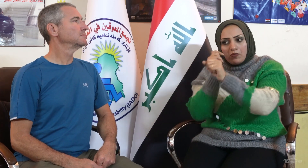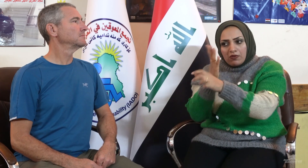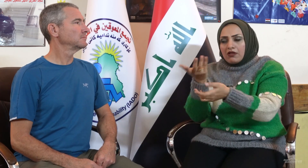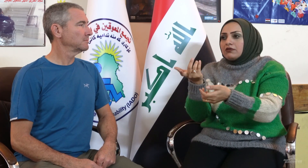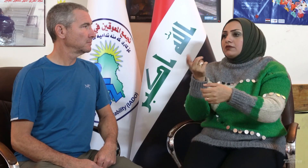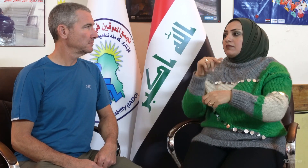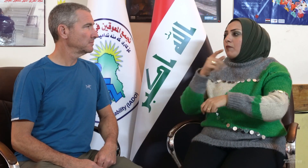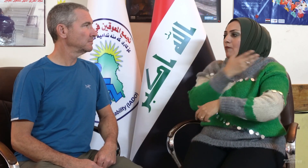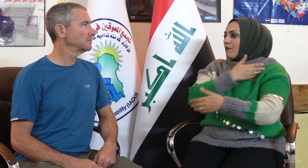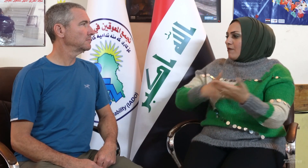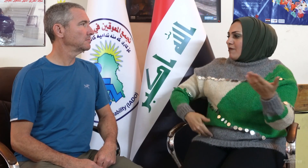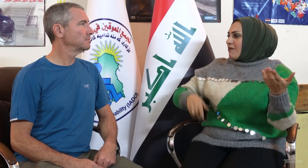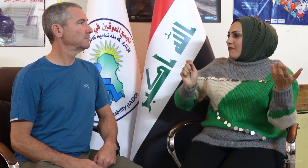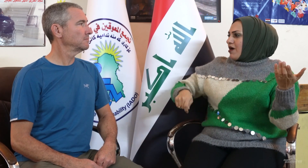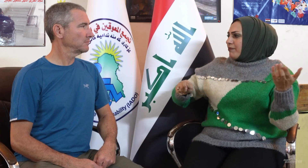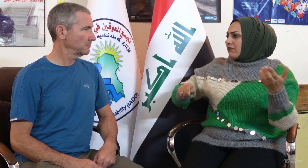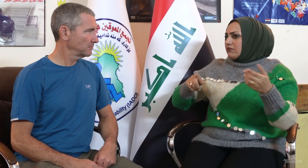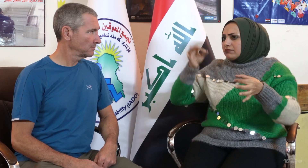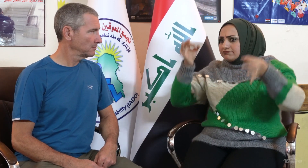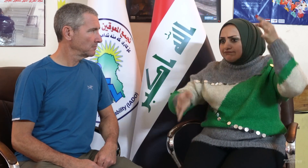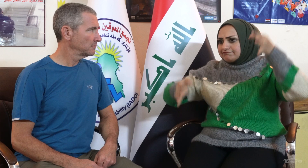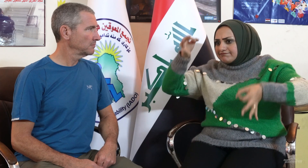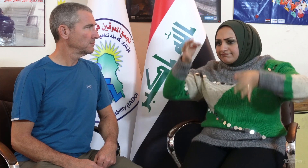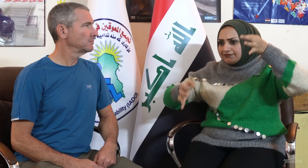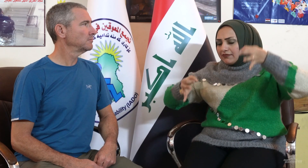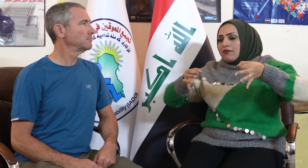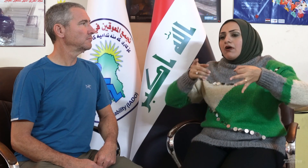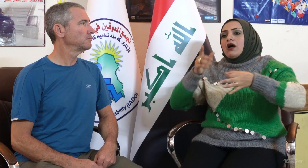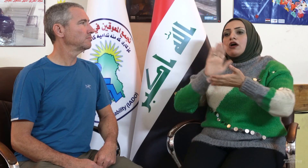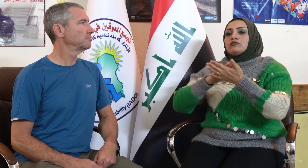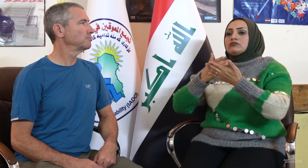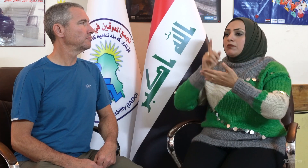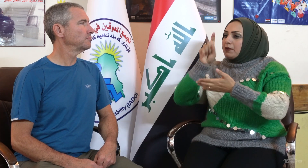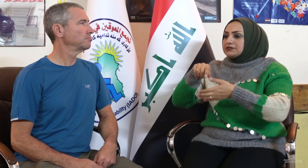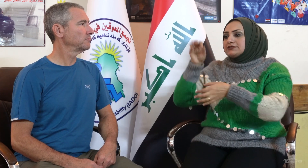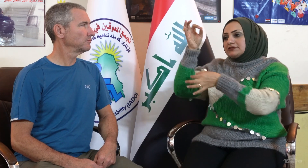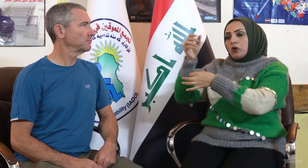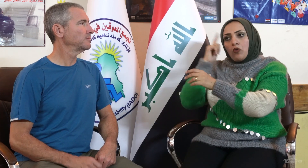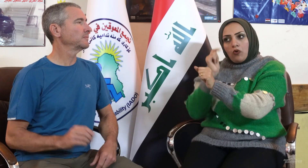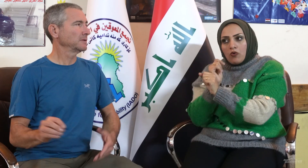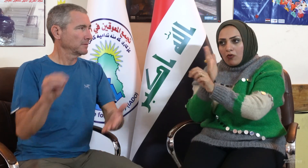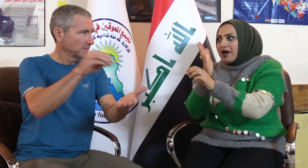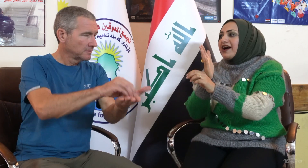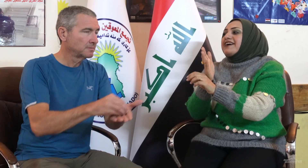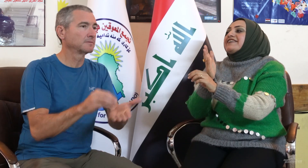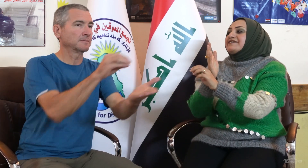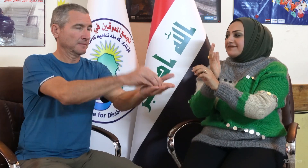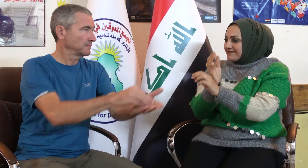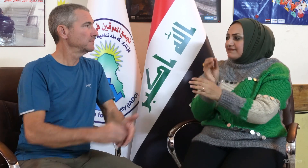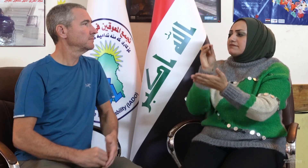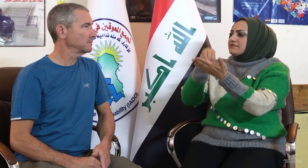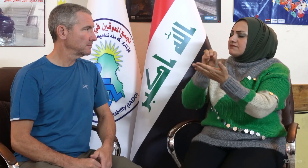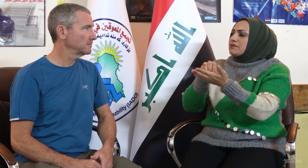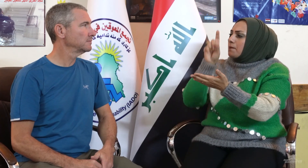We need access to sign language in the courts, government and more. Continually, yes.